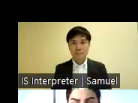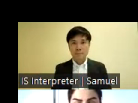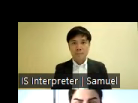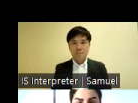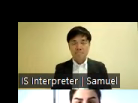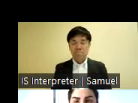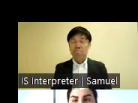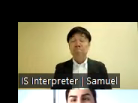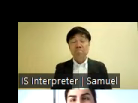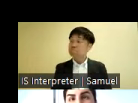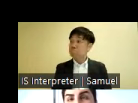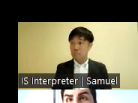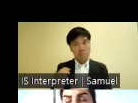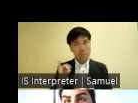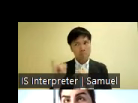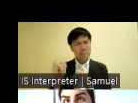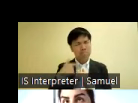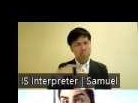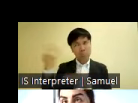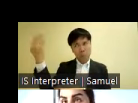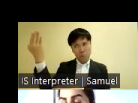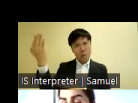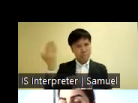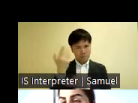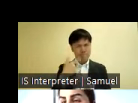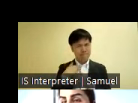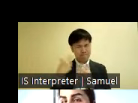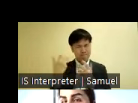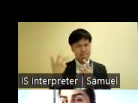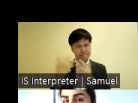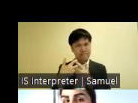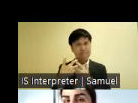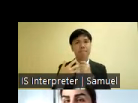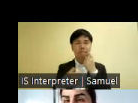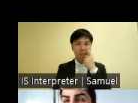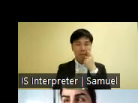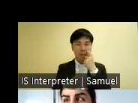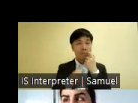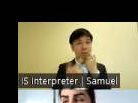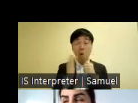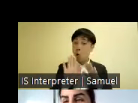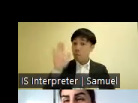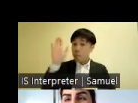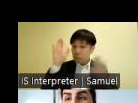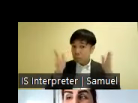Maybe we can stop if people have questions, otherwise we can continue with the priorities